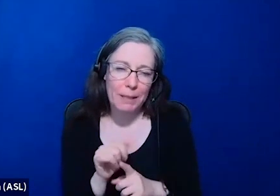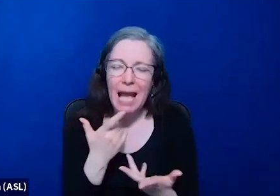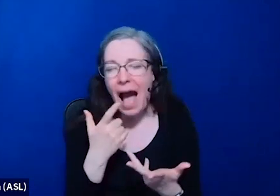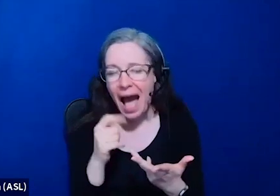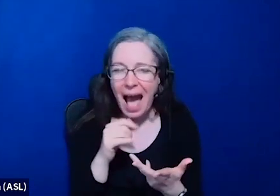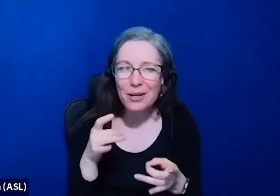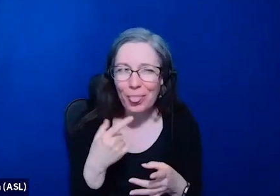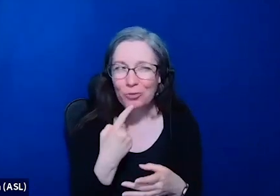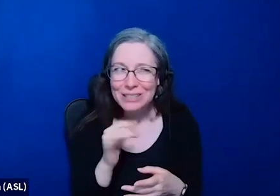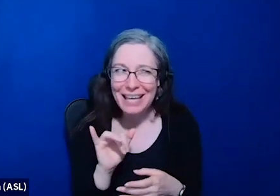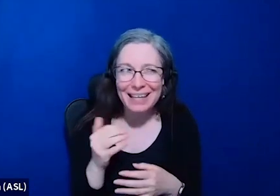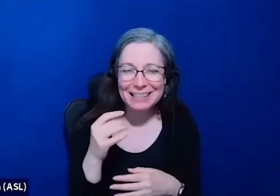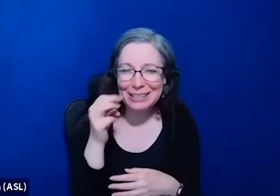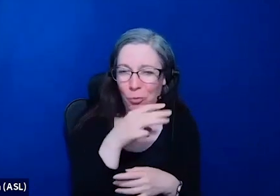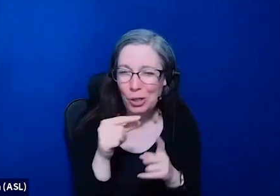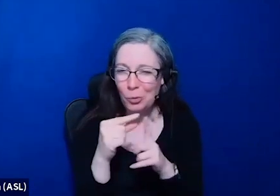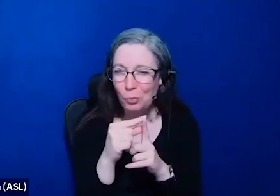These are the statistics of application.